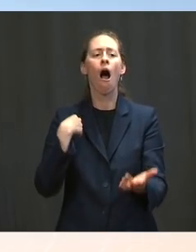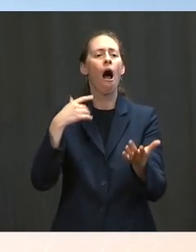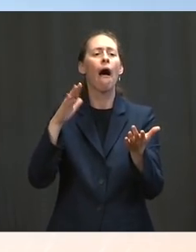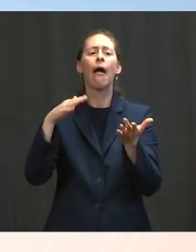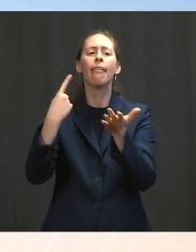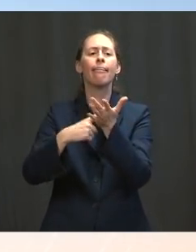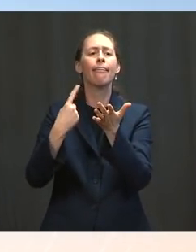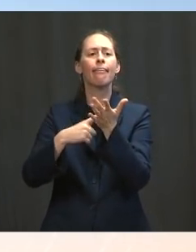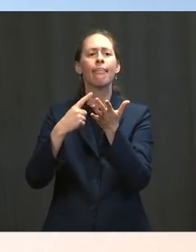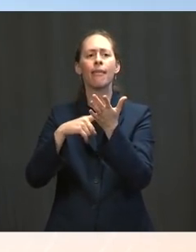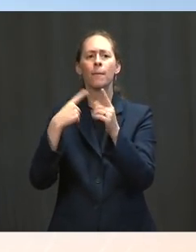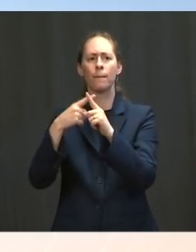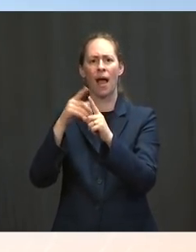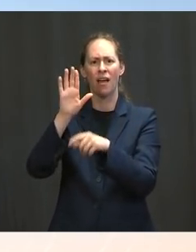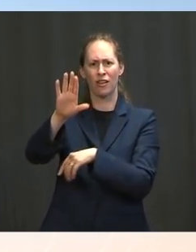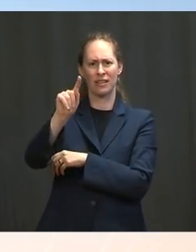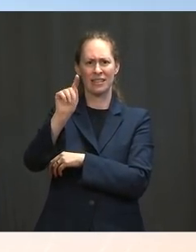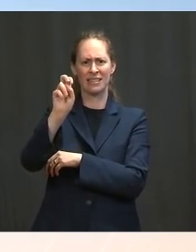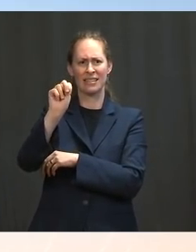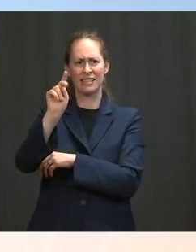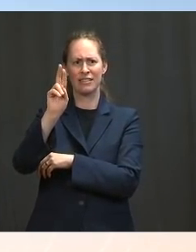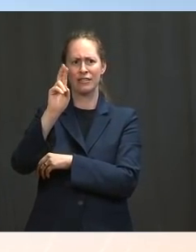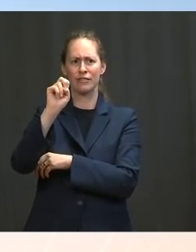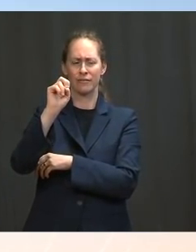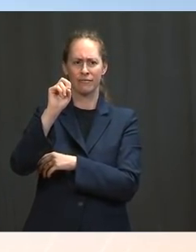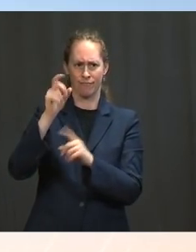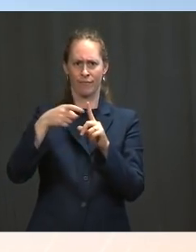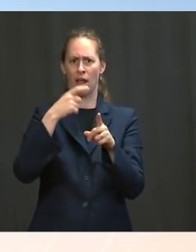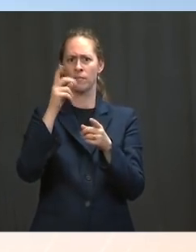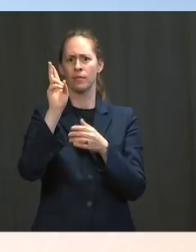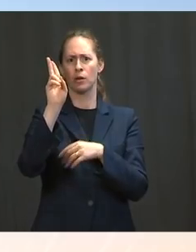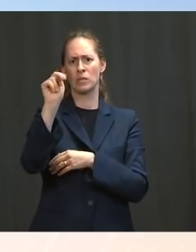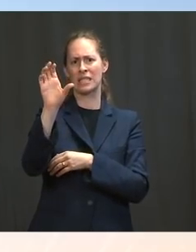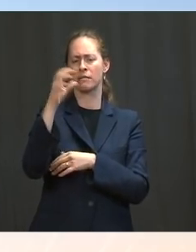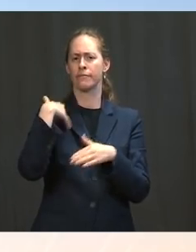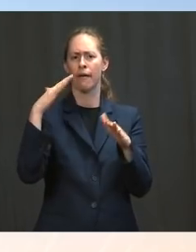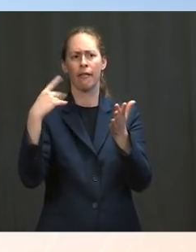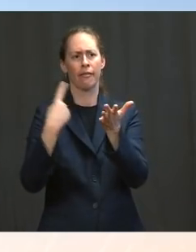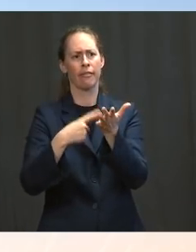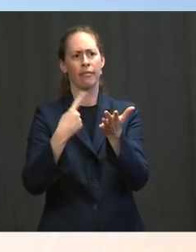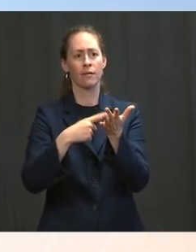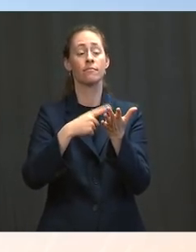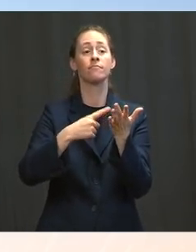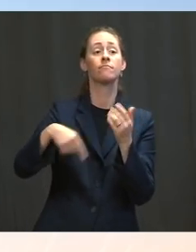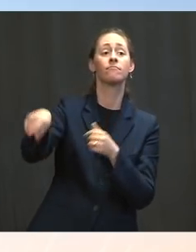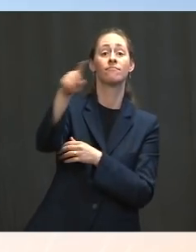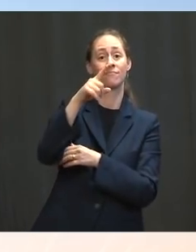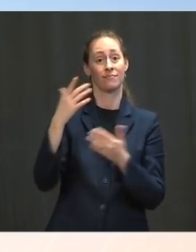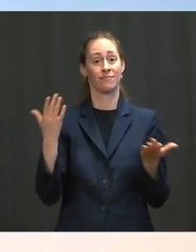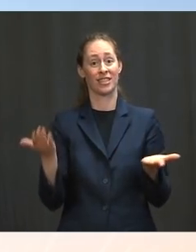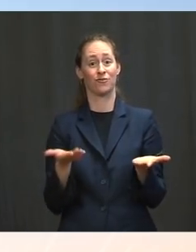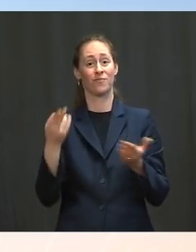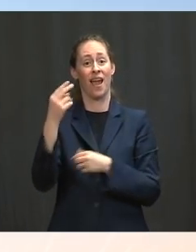by the institution in North Carolina. I will say that the students at Howard are quite lucky to have her as a professor and in their family.